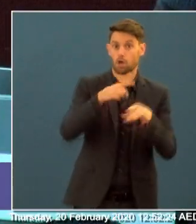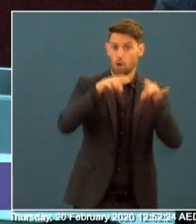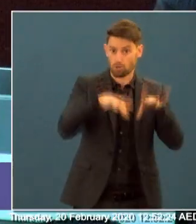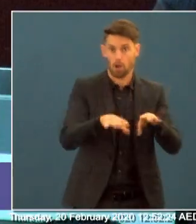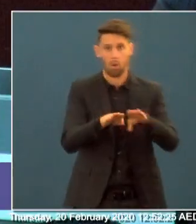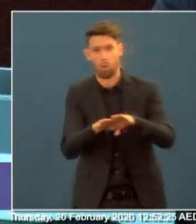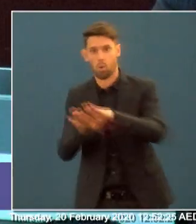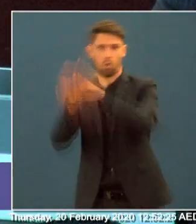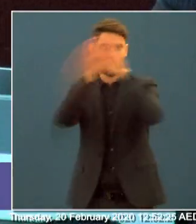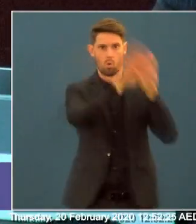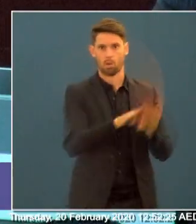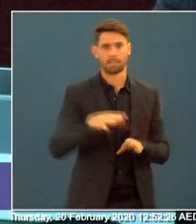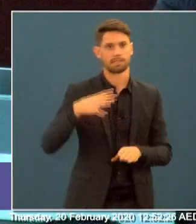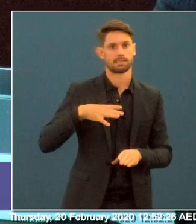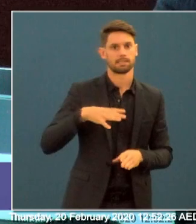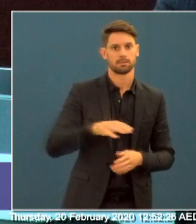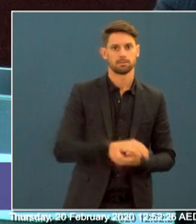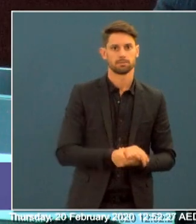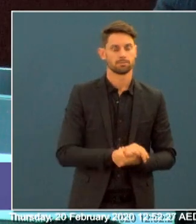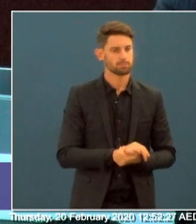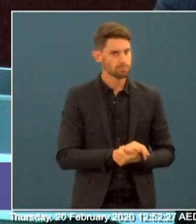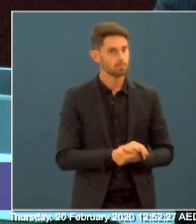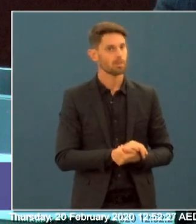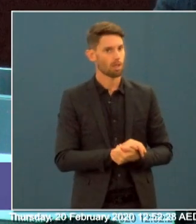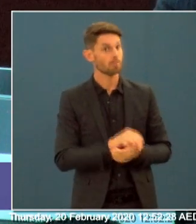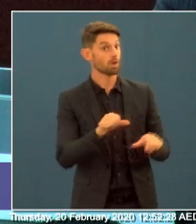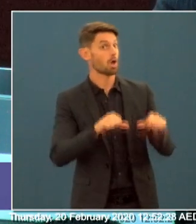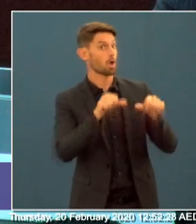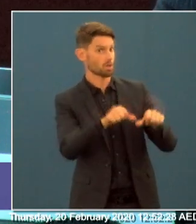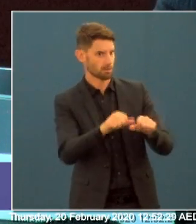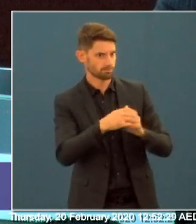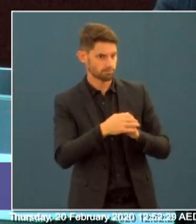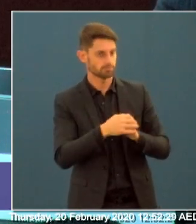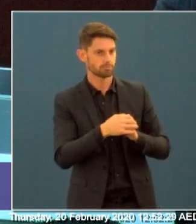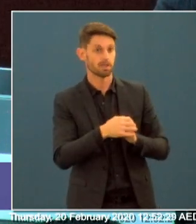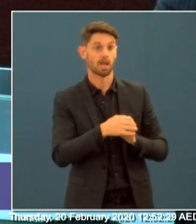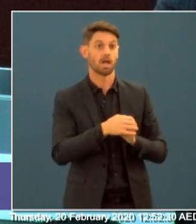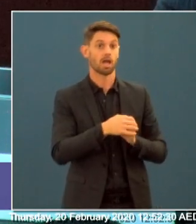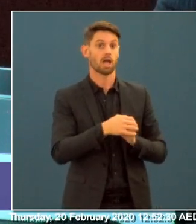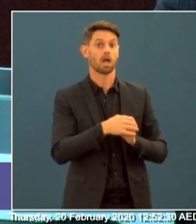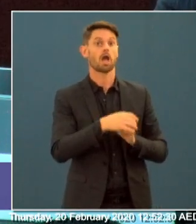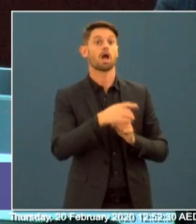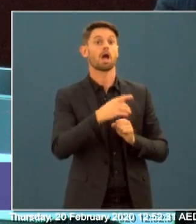Commissioners, we've started to stray into some of the areas of recommendations, which is the next part of Professor Trollor's...